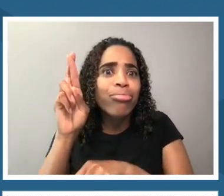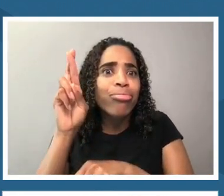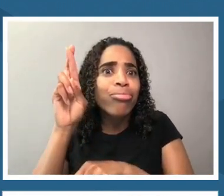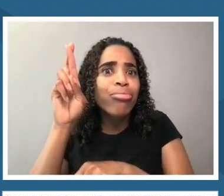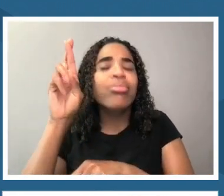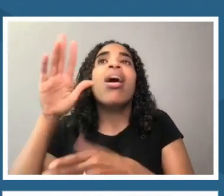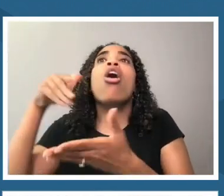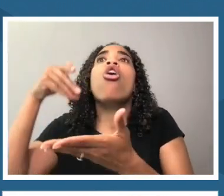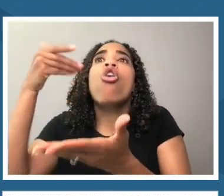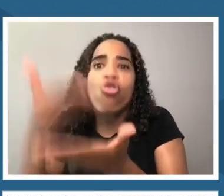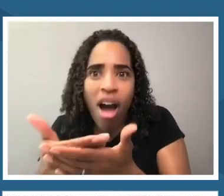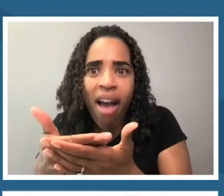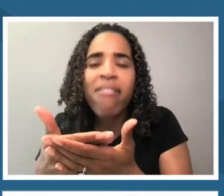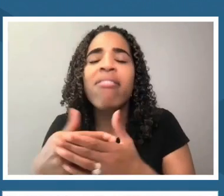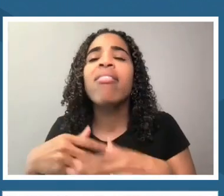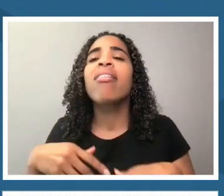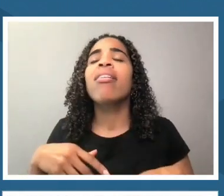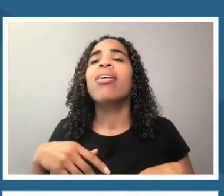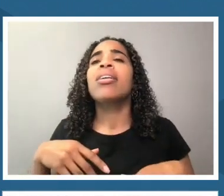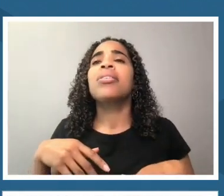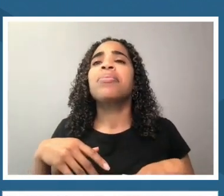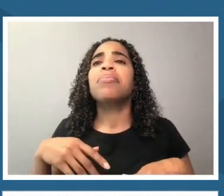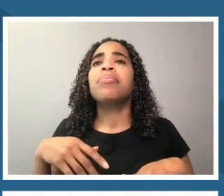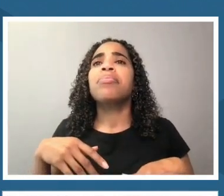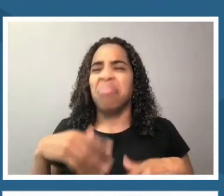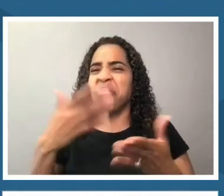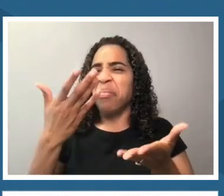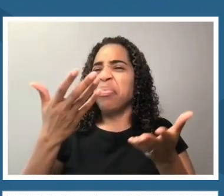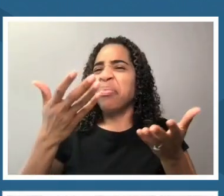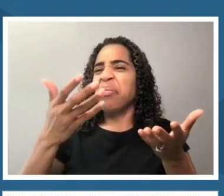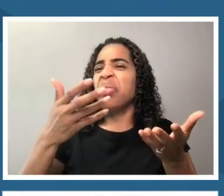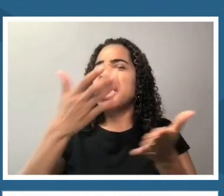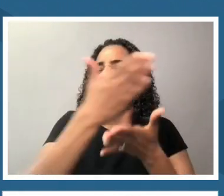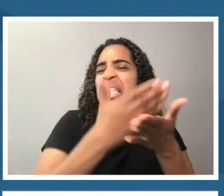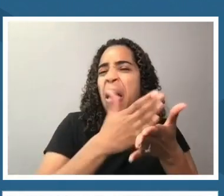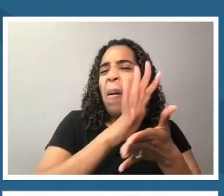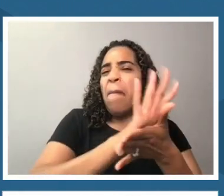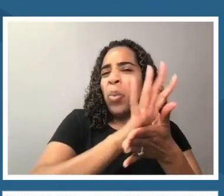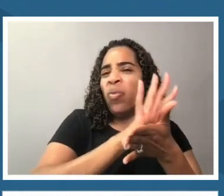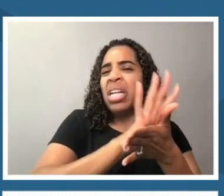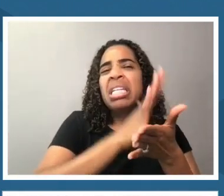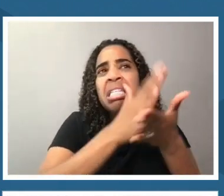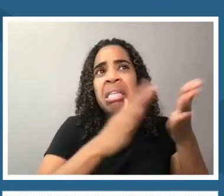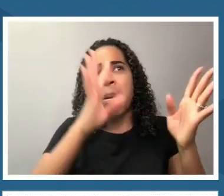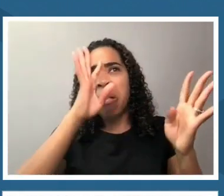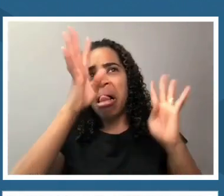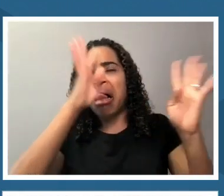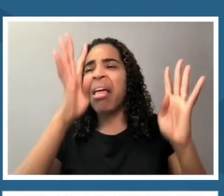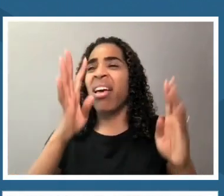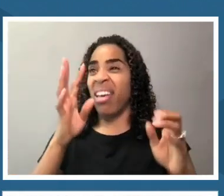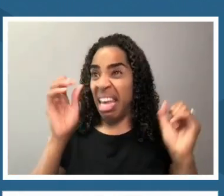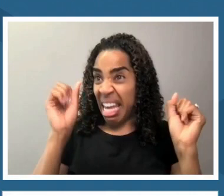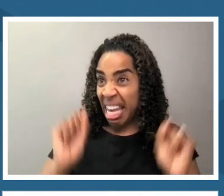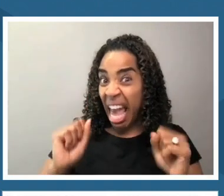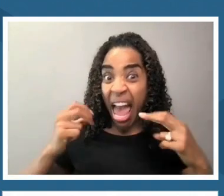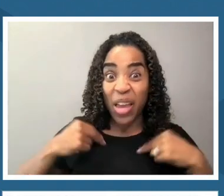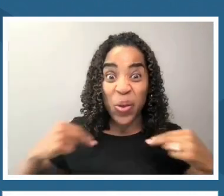some science fiction that actually kind of questions this idea of can humans